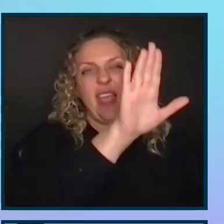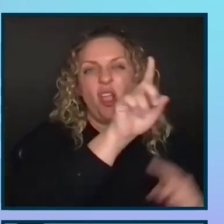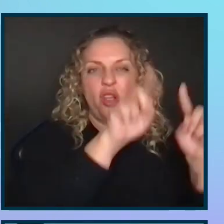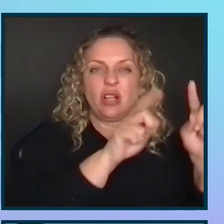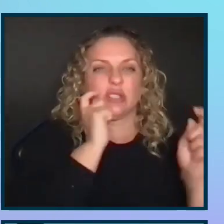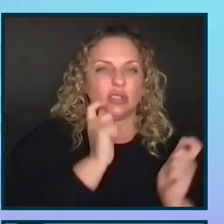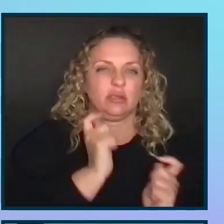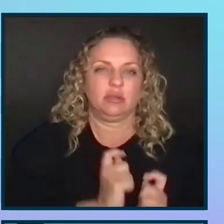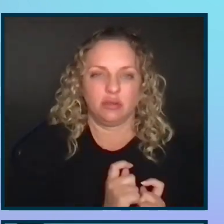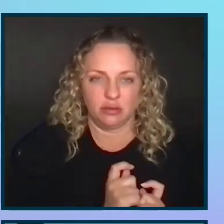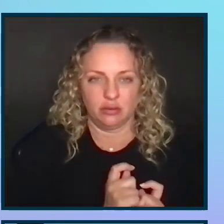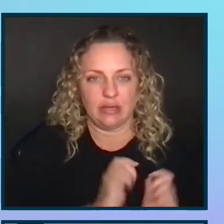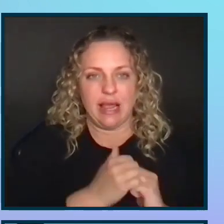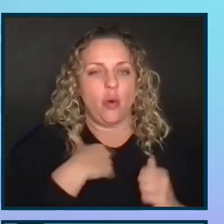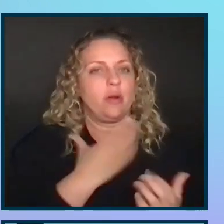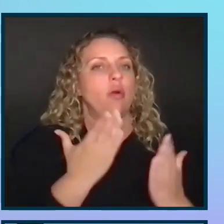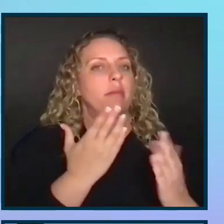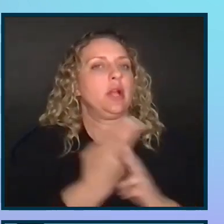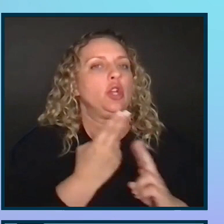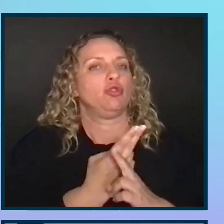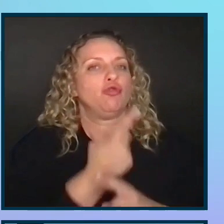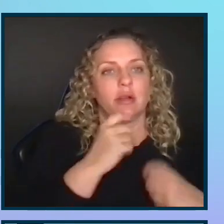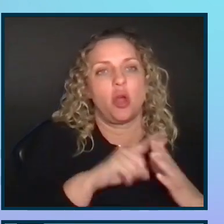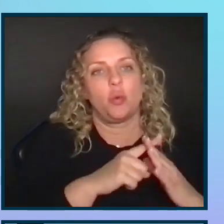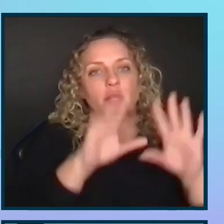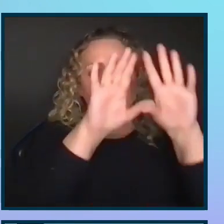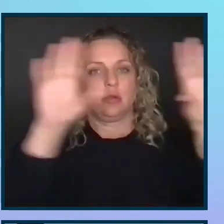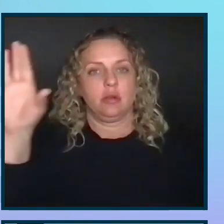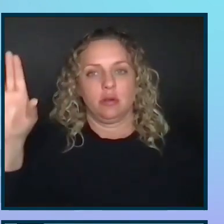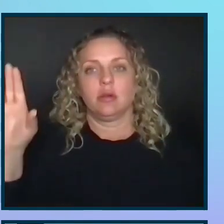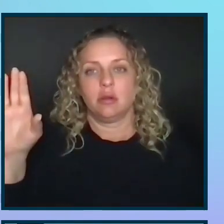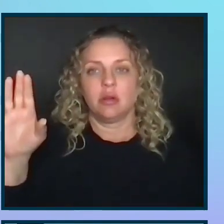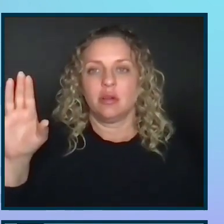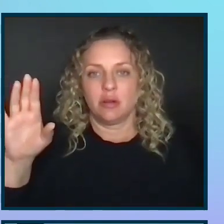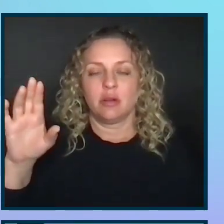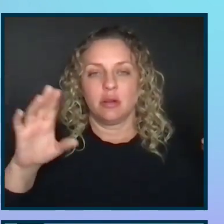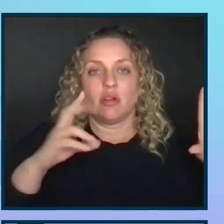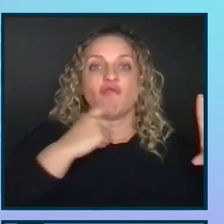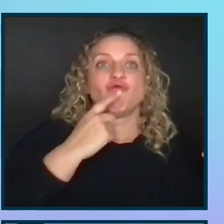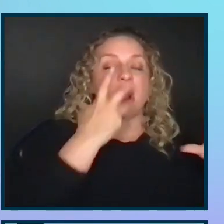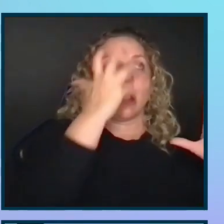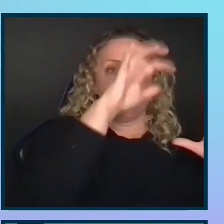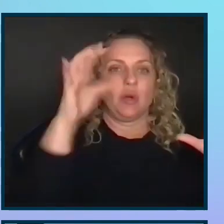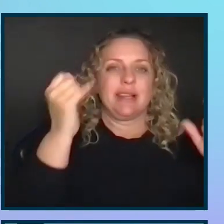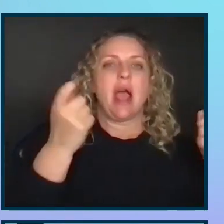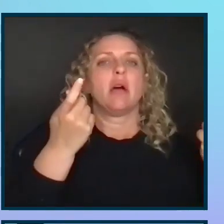and showing like how we might recommend using red. So we went from under, we use red a lot to now using red as a really,